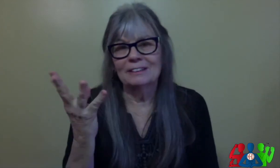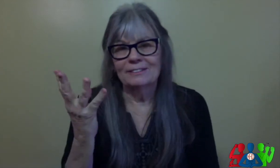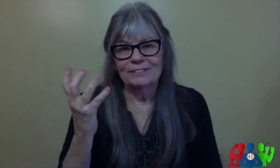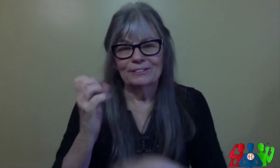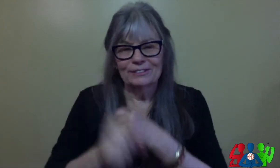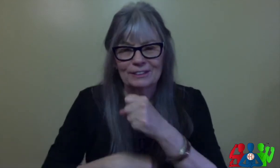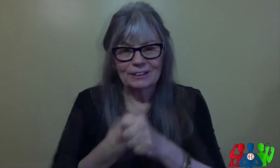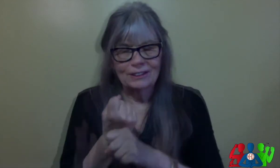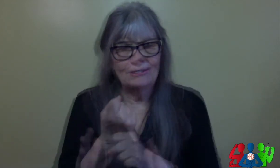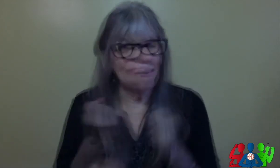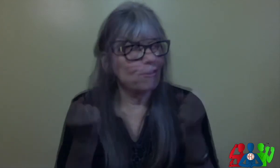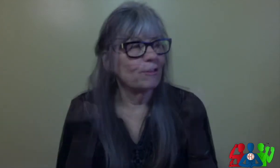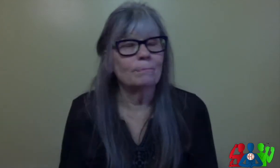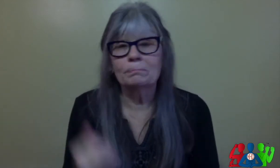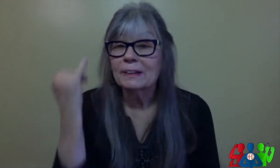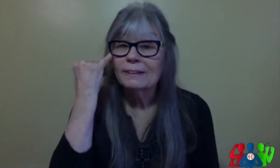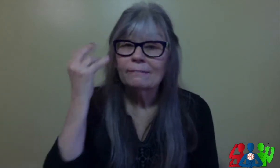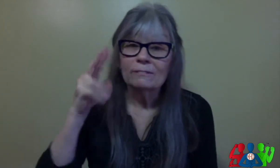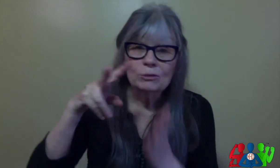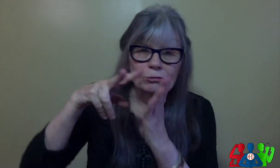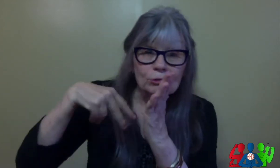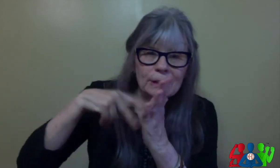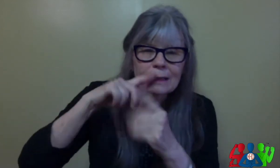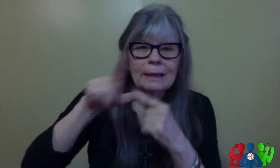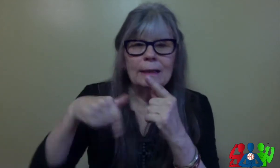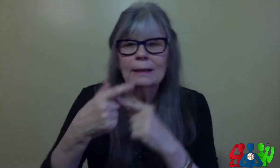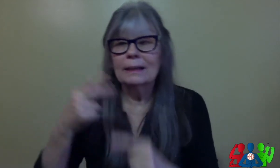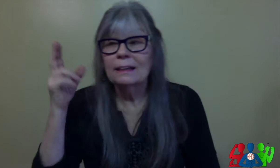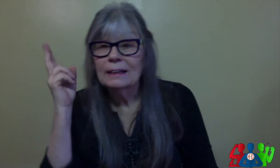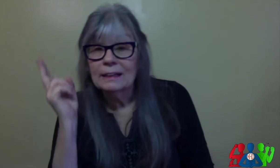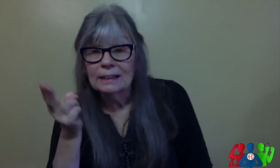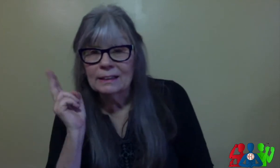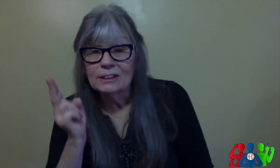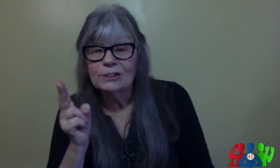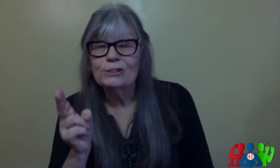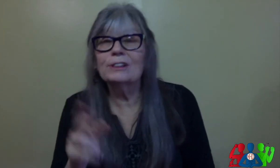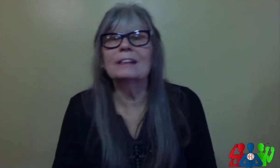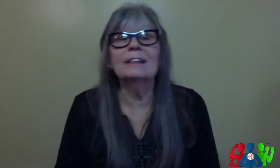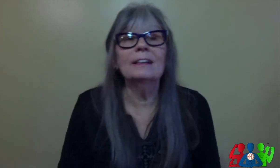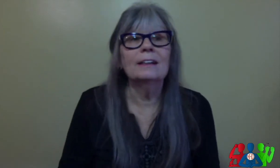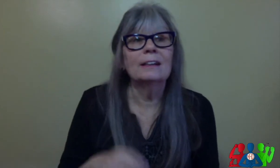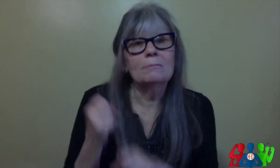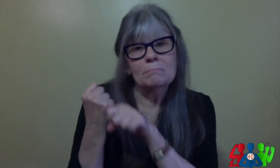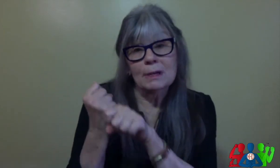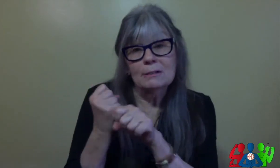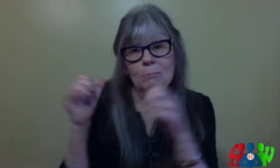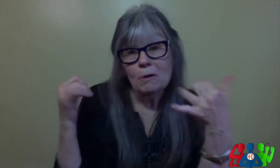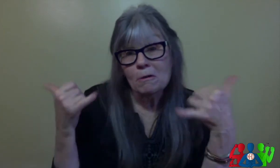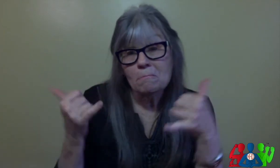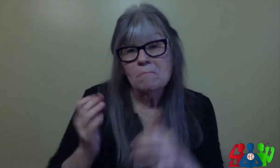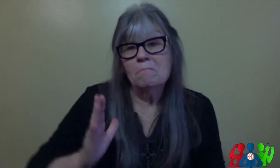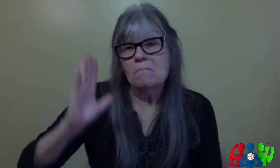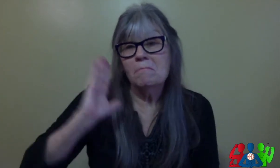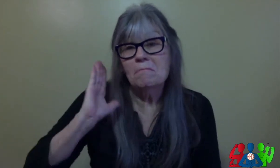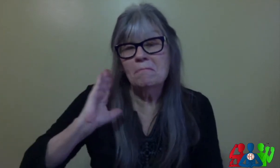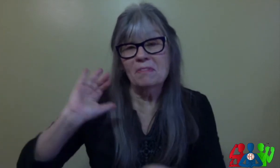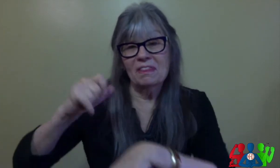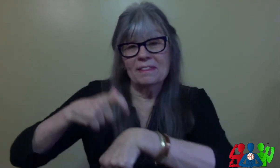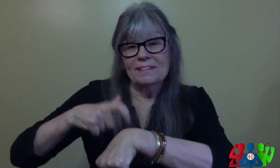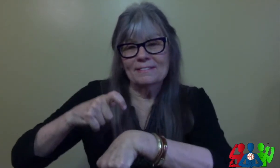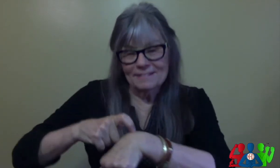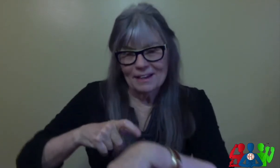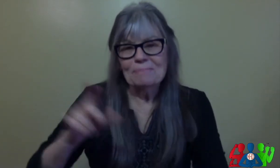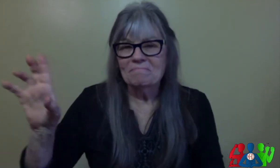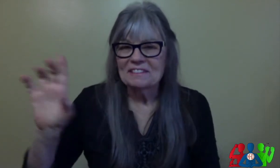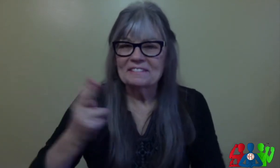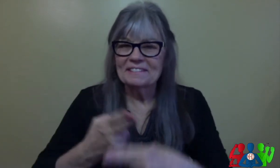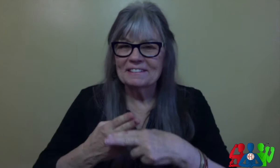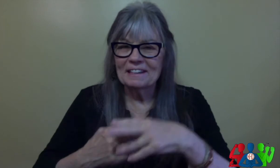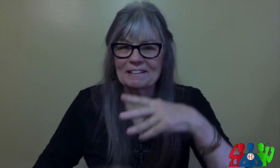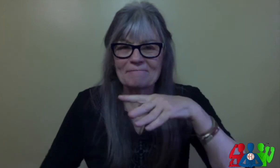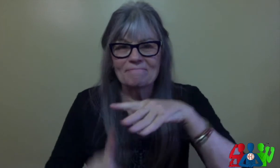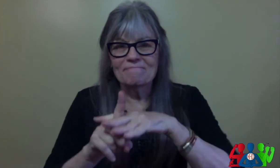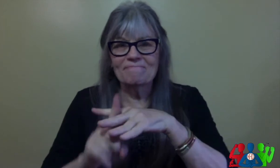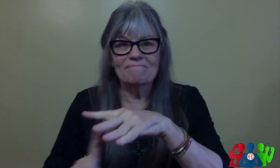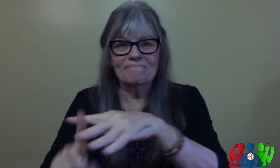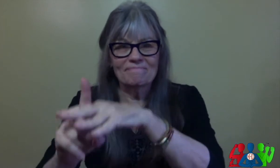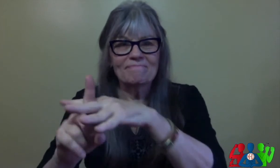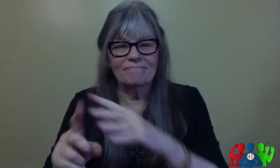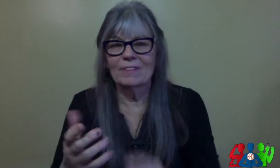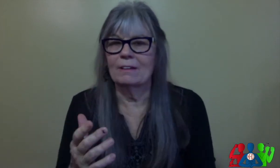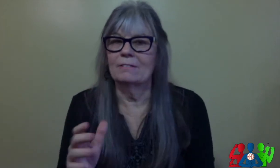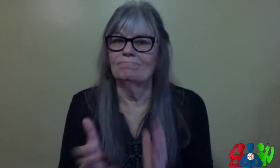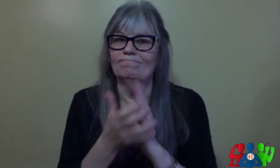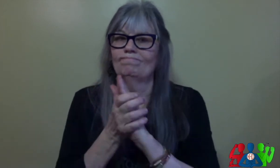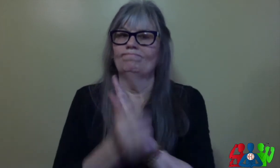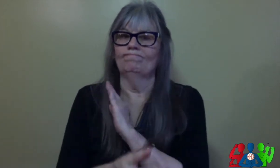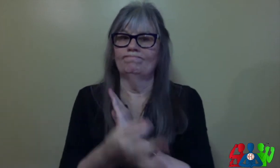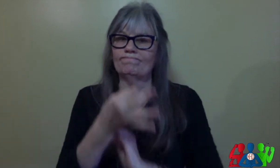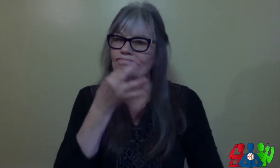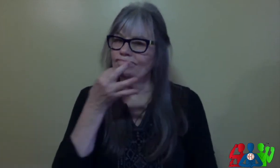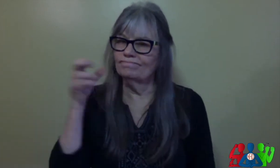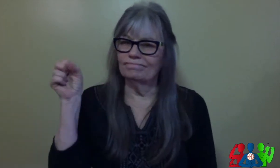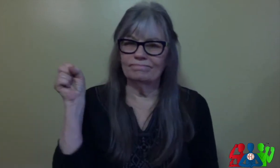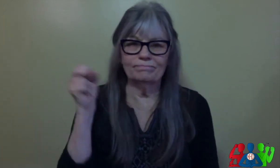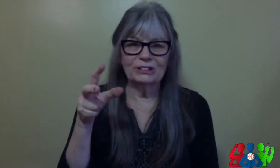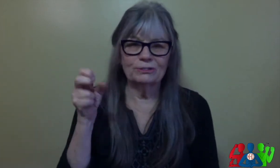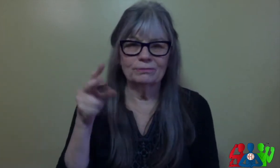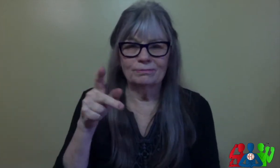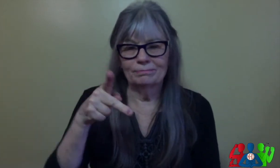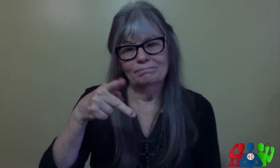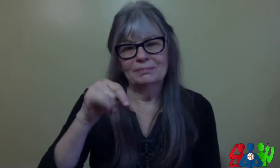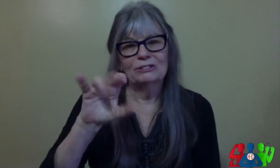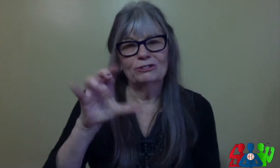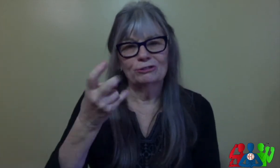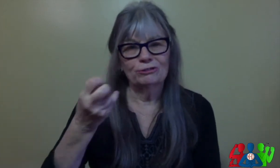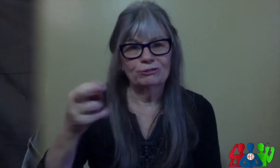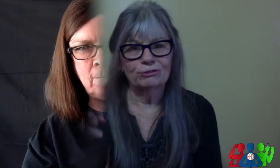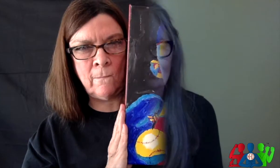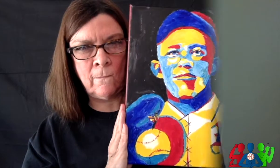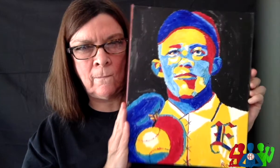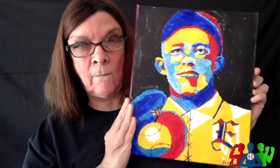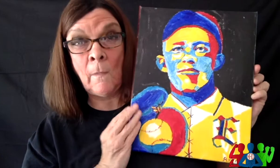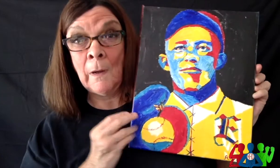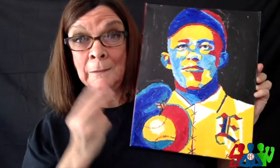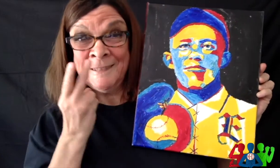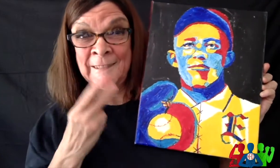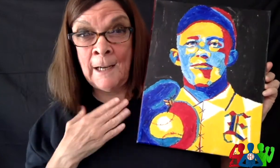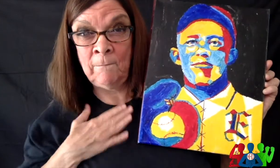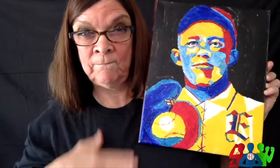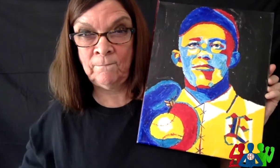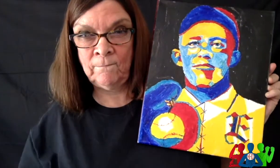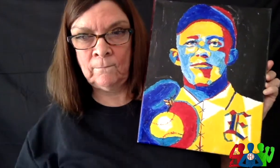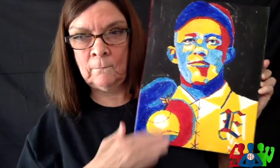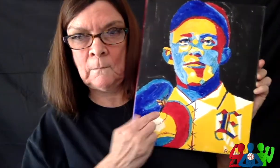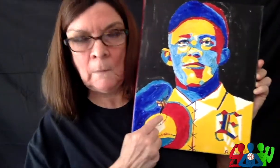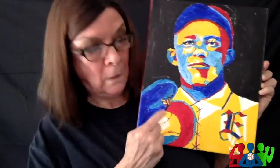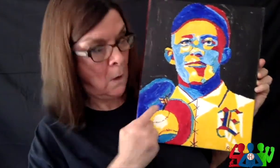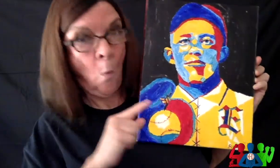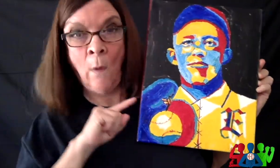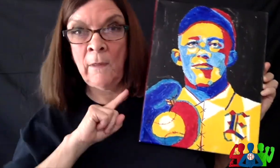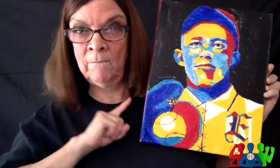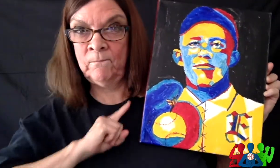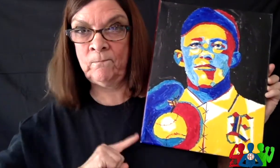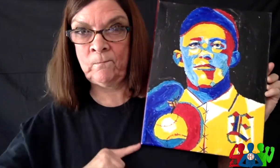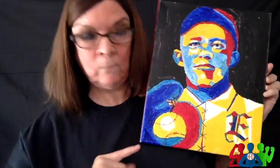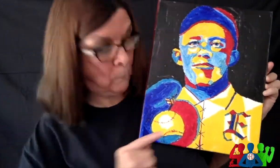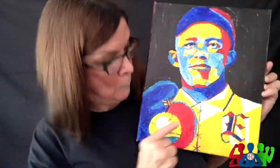would play baseball. He did this for several years. Baseball players at the time would -- if